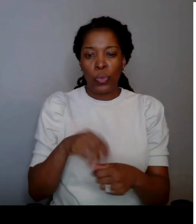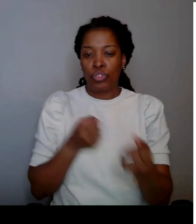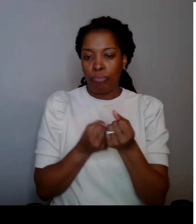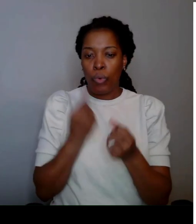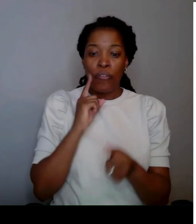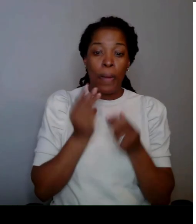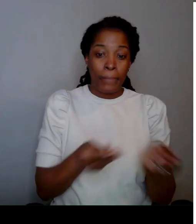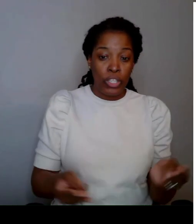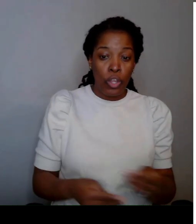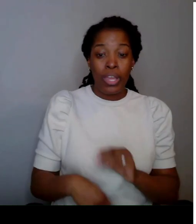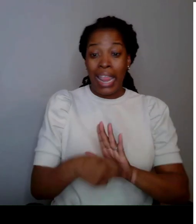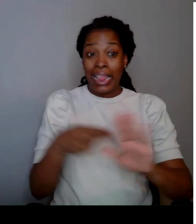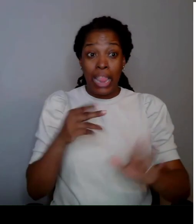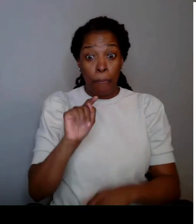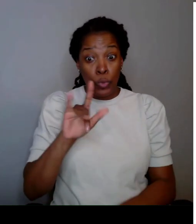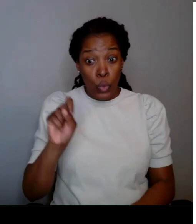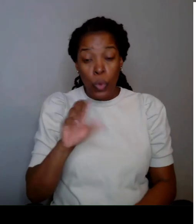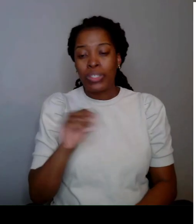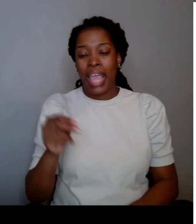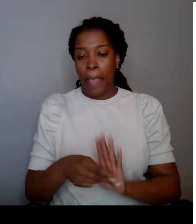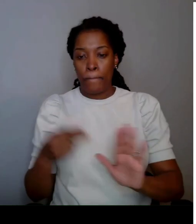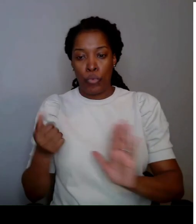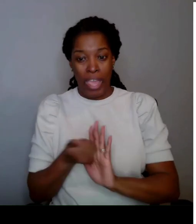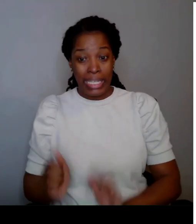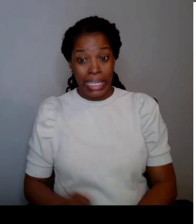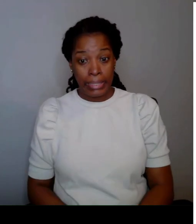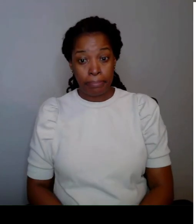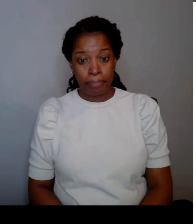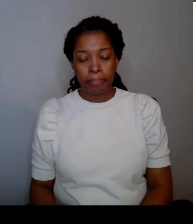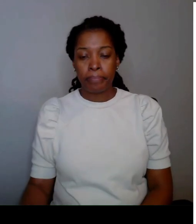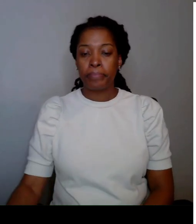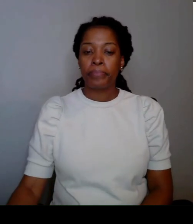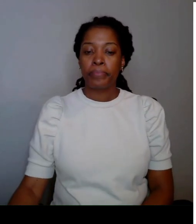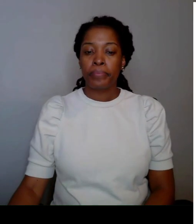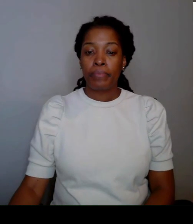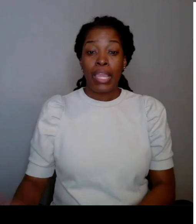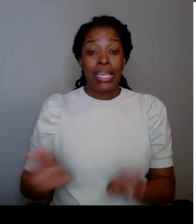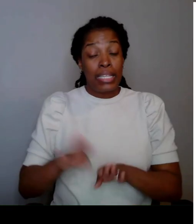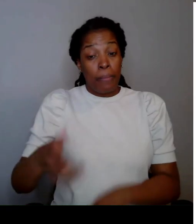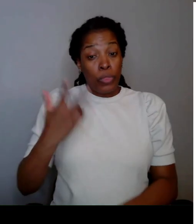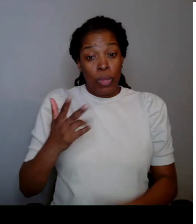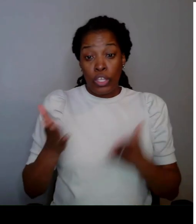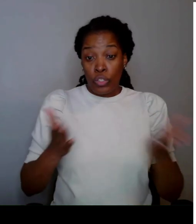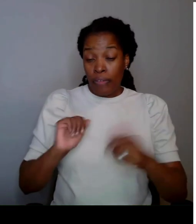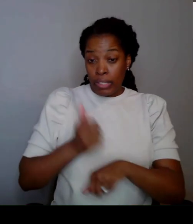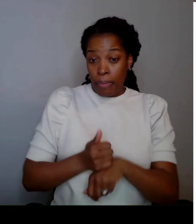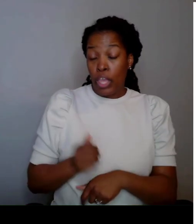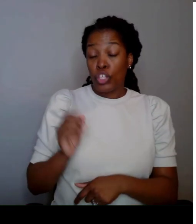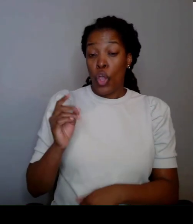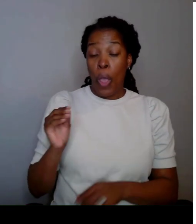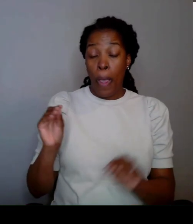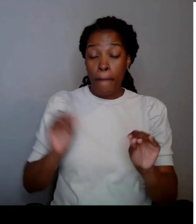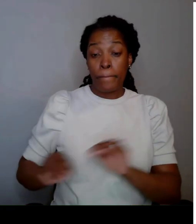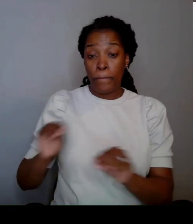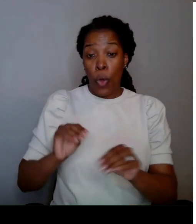Service based mobile dog grooming. Alex worked with AVR counselor and business vendor to create a detailed